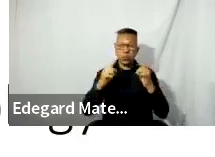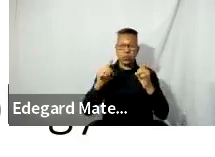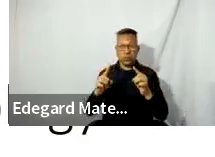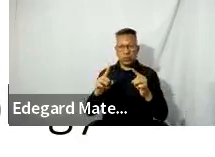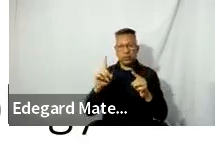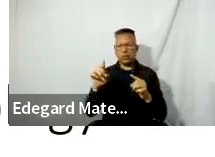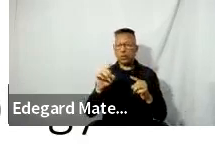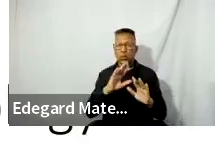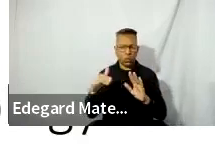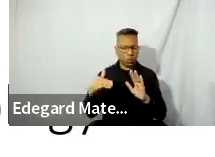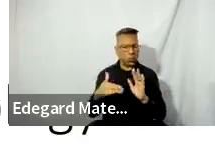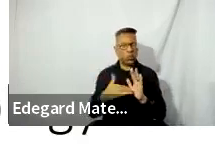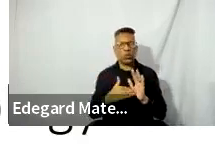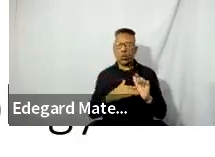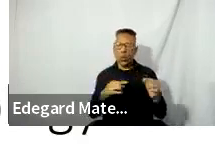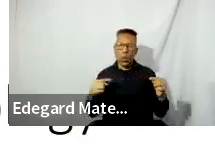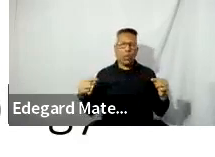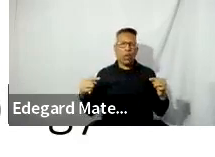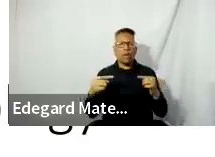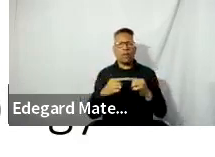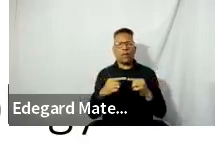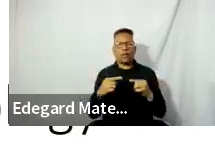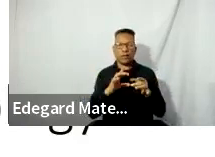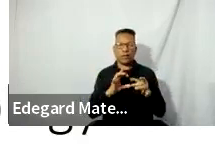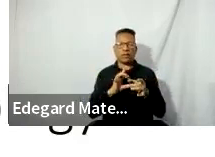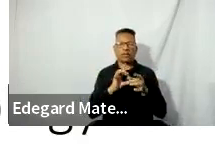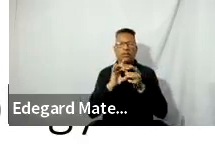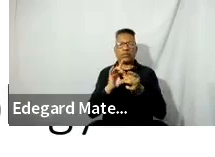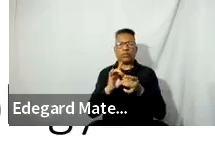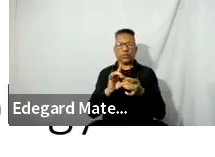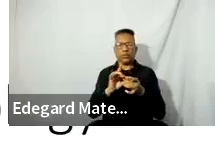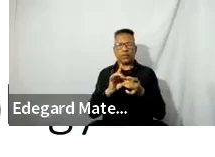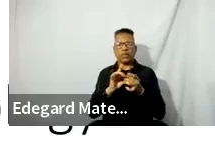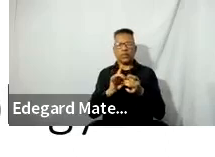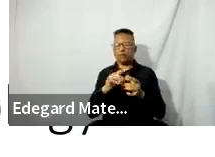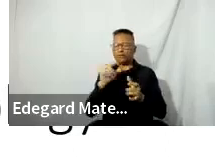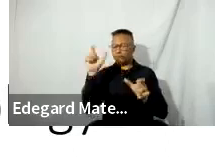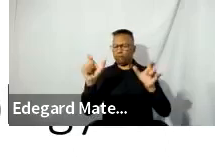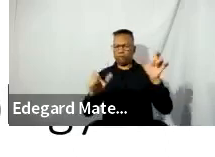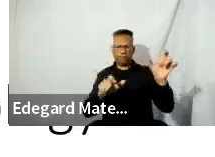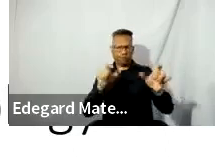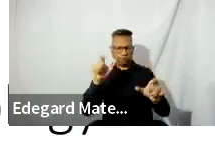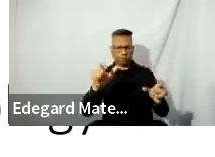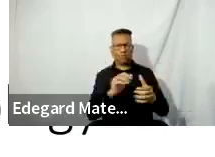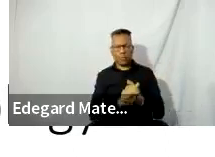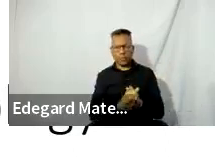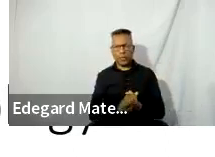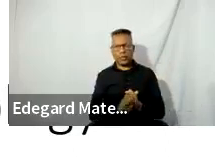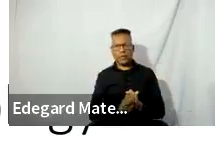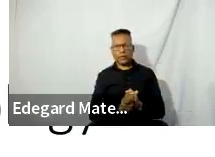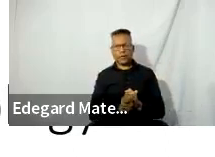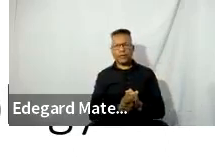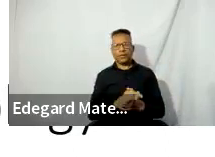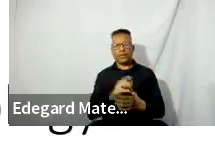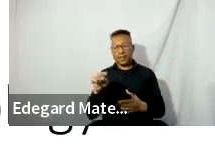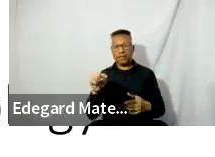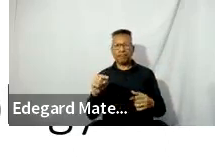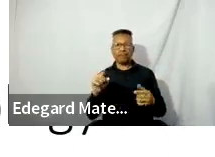and so on all of these are on. All of these are articulated and integrated in particular ways integrated in particular ways. In the formulation and in the formulation and in the interpretation